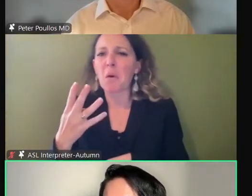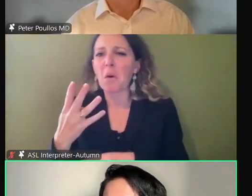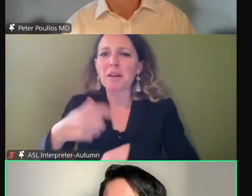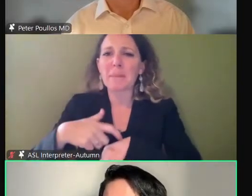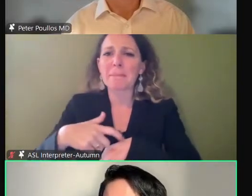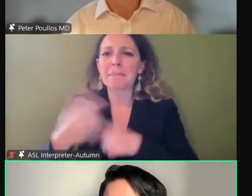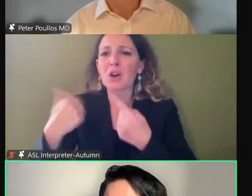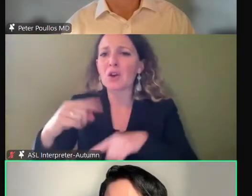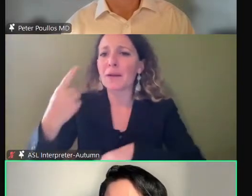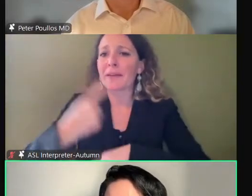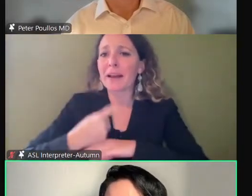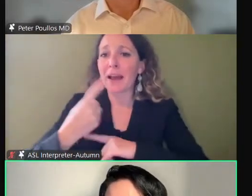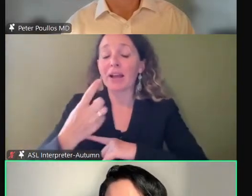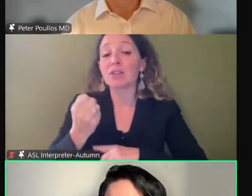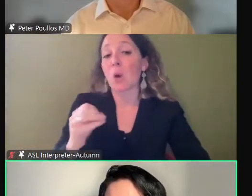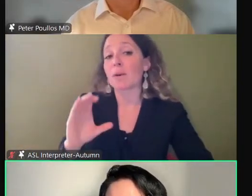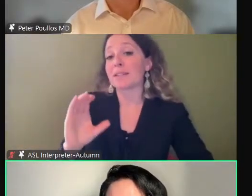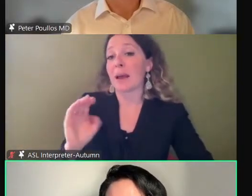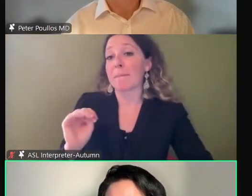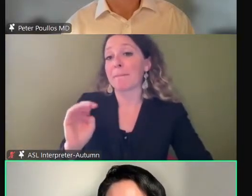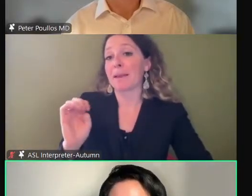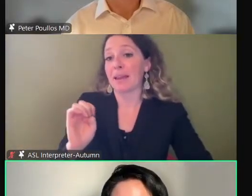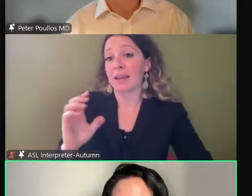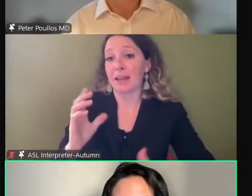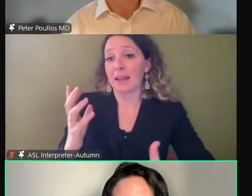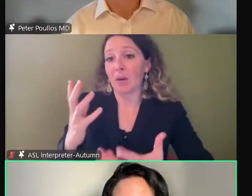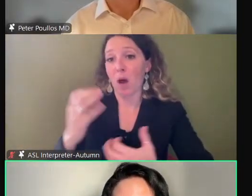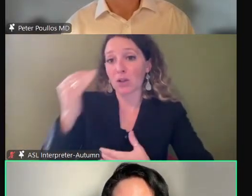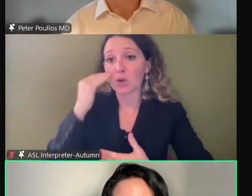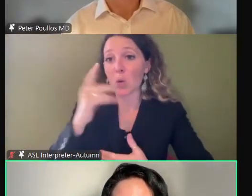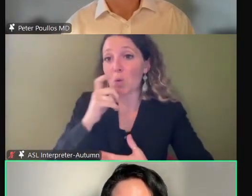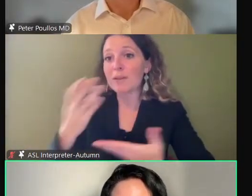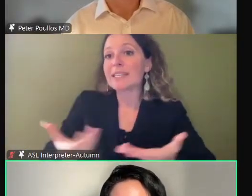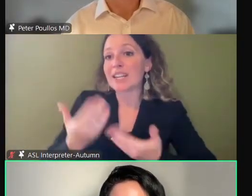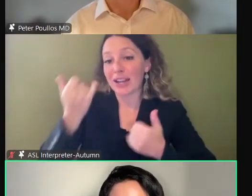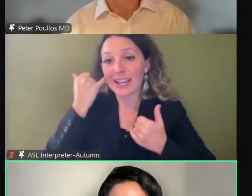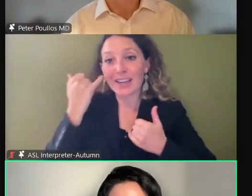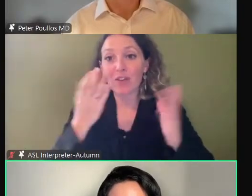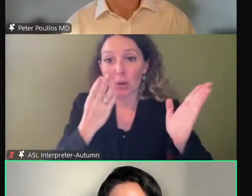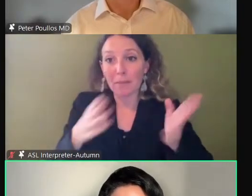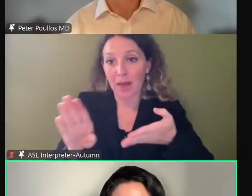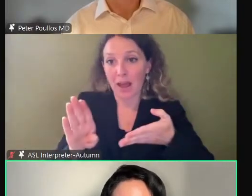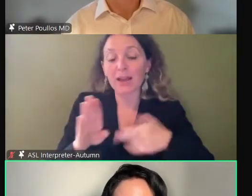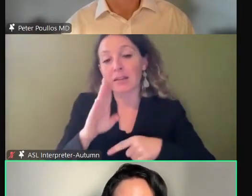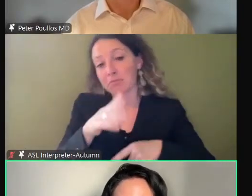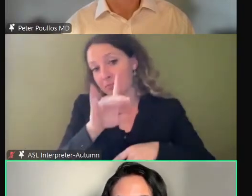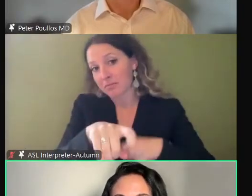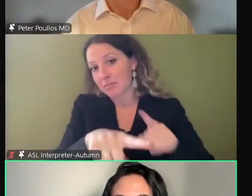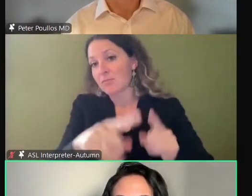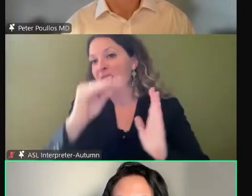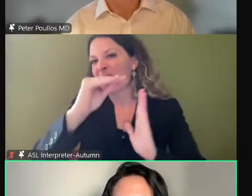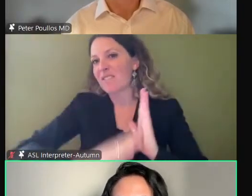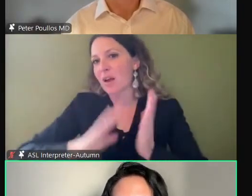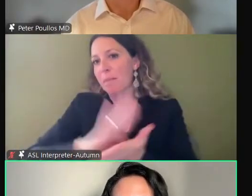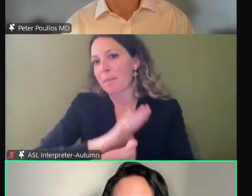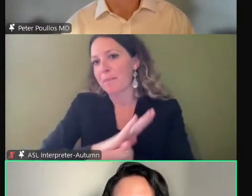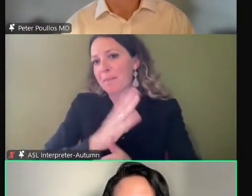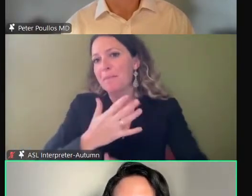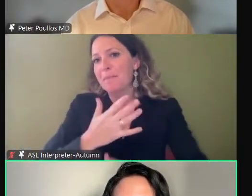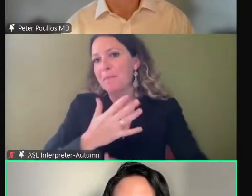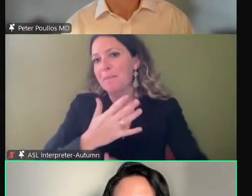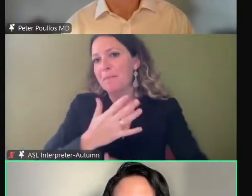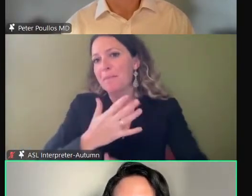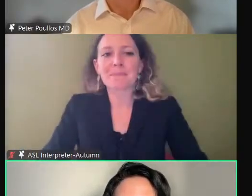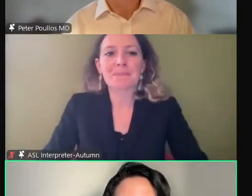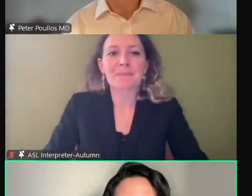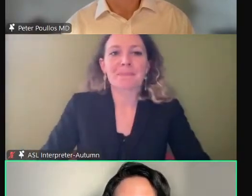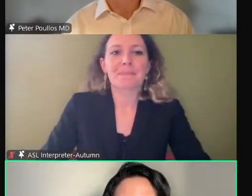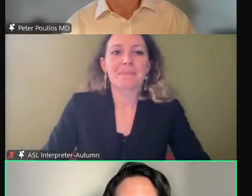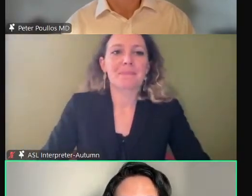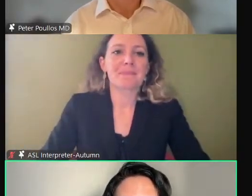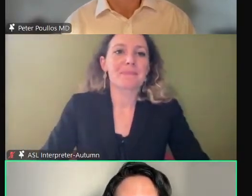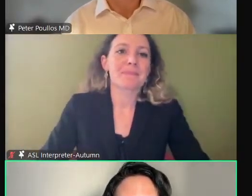as to take attendance. So, if you're planning on doing this, please fill out the form. So,